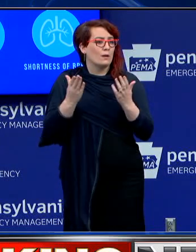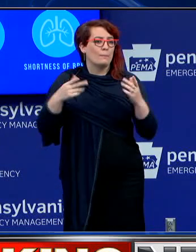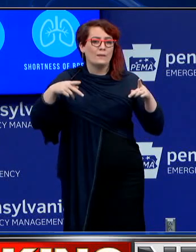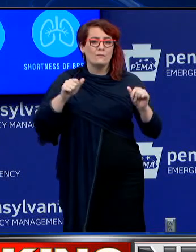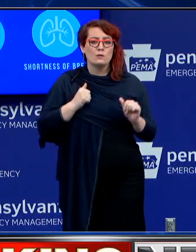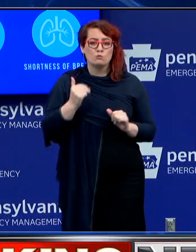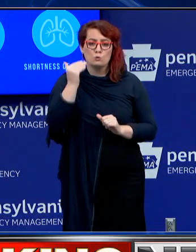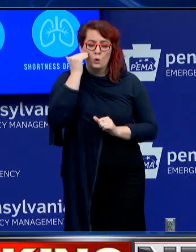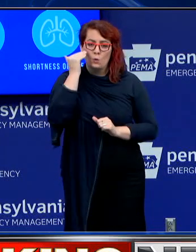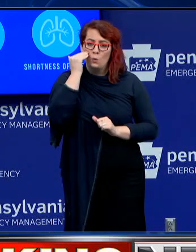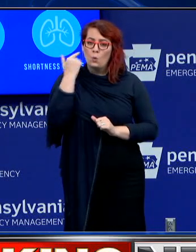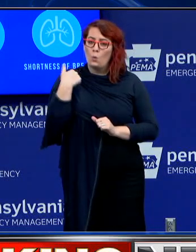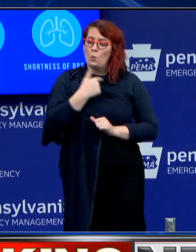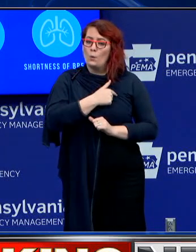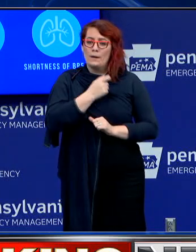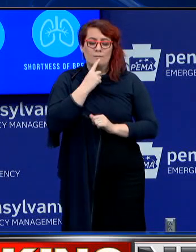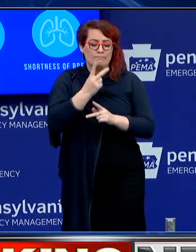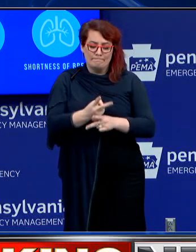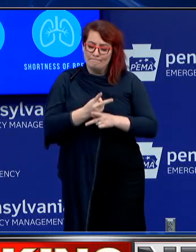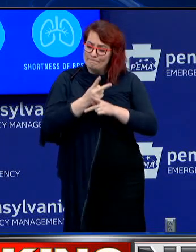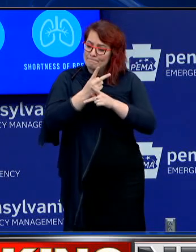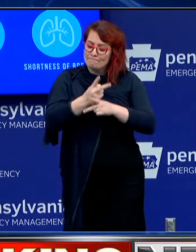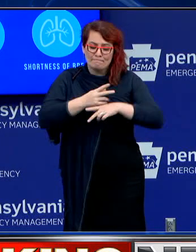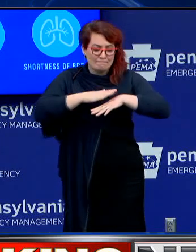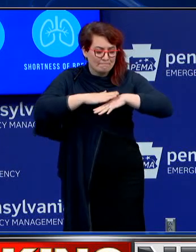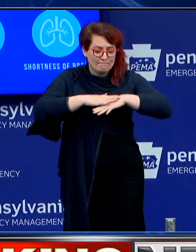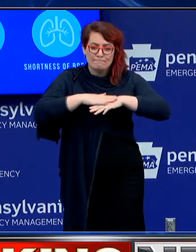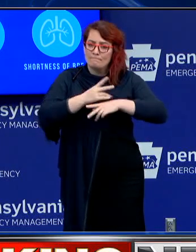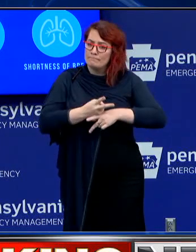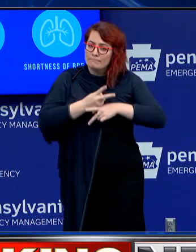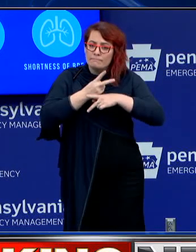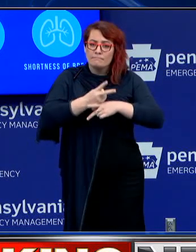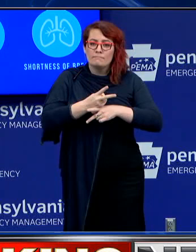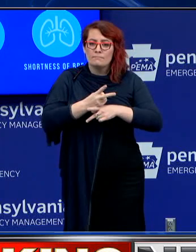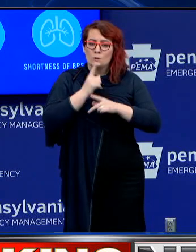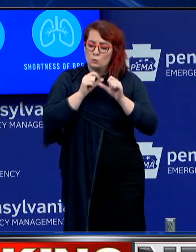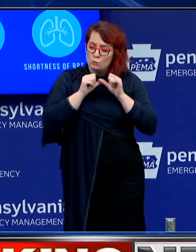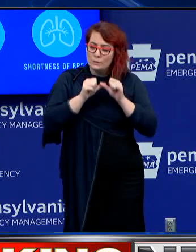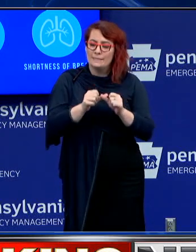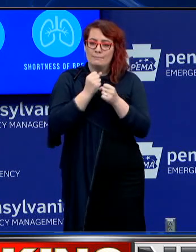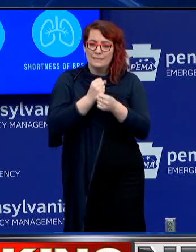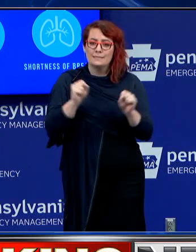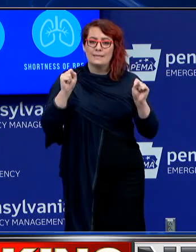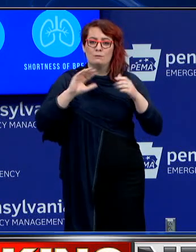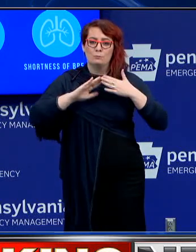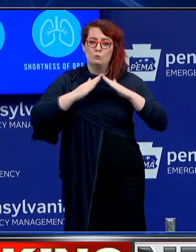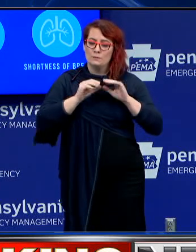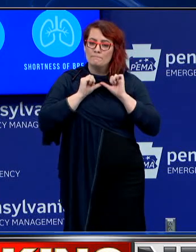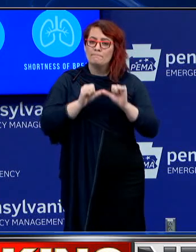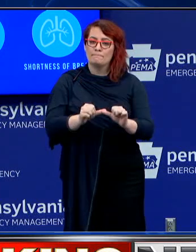AT SCHOOL. >> I ACTUALLY AM. >> WHAT'S YOUR GREATEST THING I ACTUALLY AM. >> WHAT'S YOUR GREATEST THING YOU'RE COOKING FOR YOU? WHAT'S YOUR GREATEST THING YOU'RE COOKING FOR YOU? MORE IMPORTANTLY WHAT WILL YOU YOU'RE COOKING FOR YOU? MORE IMPORTANTLY WHAT WILL YOU COOK FOR ME.